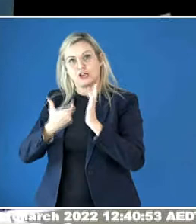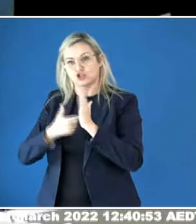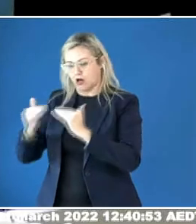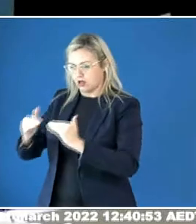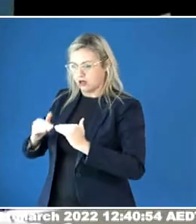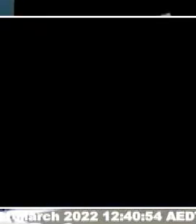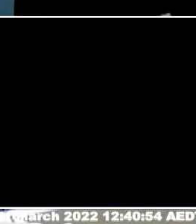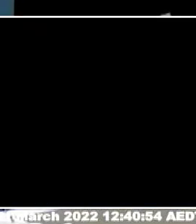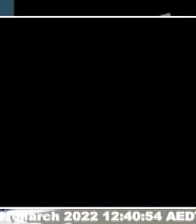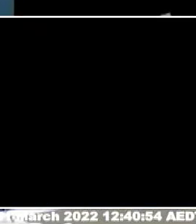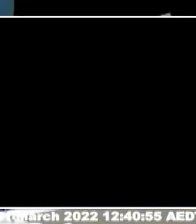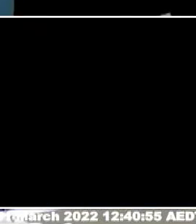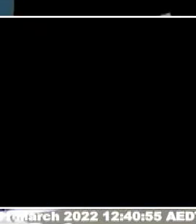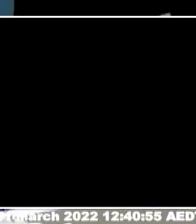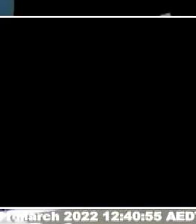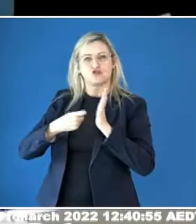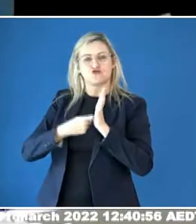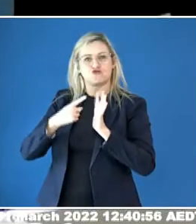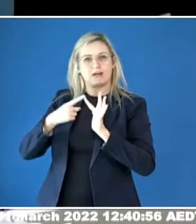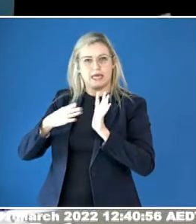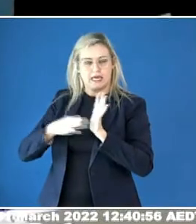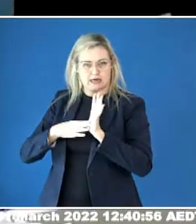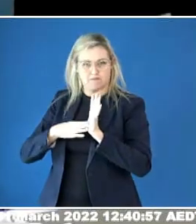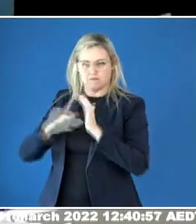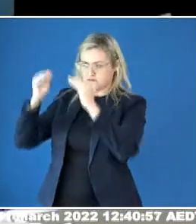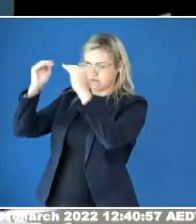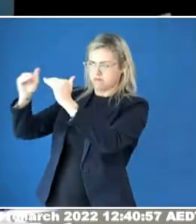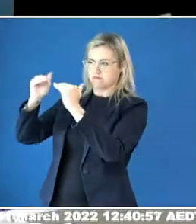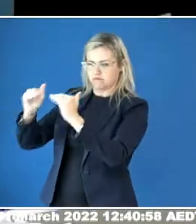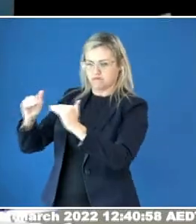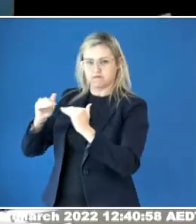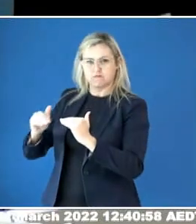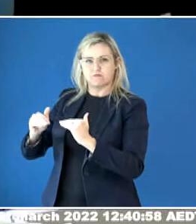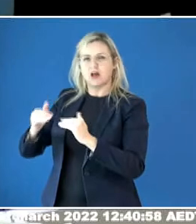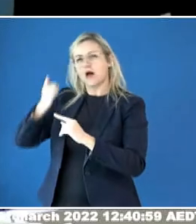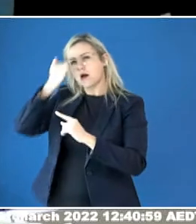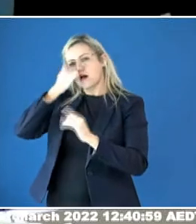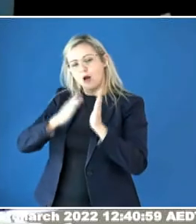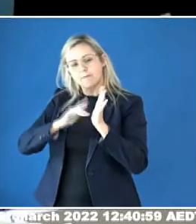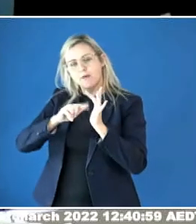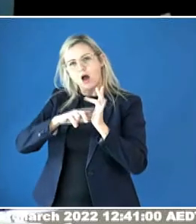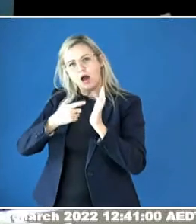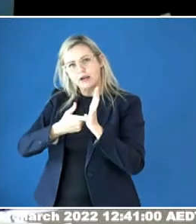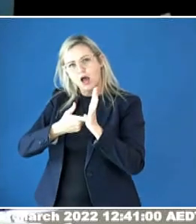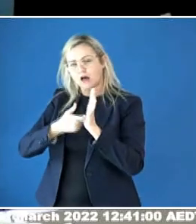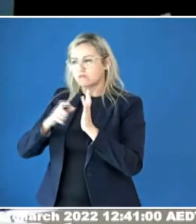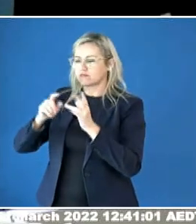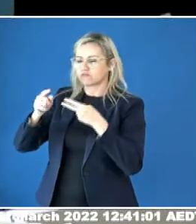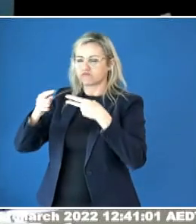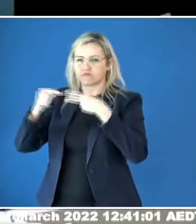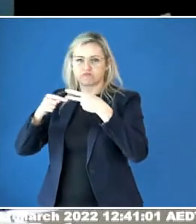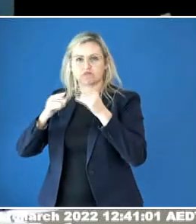And I would imagine moderate and minor and major would probably get categorised much